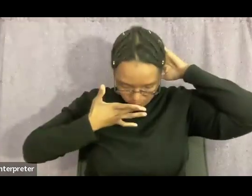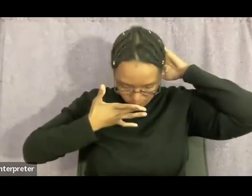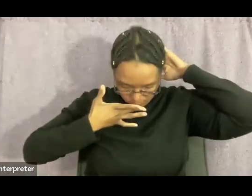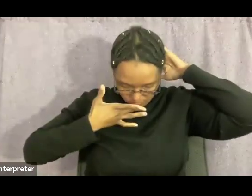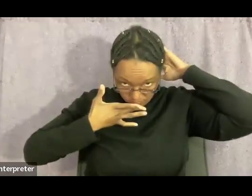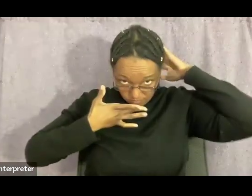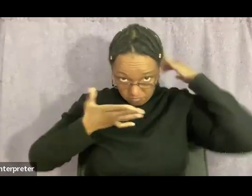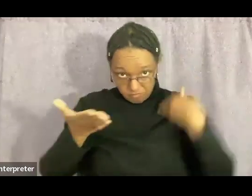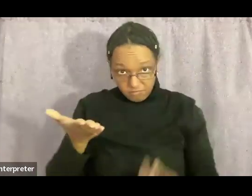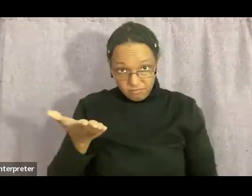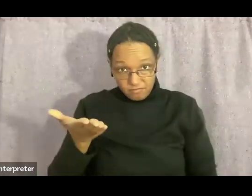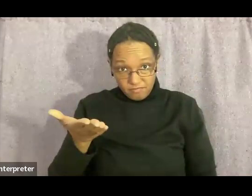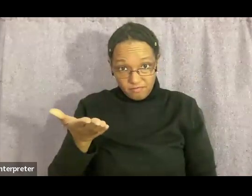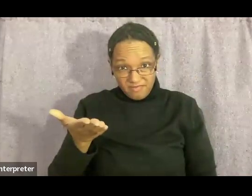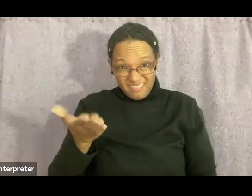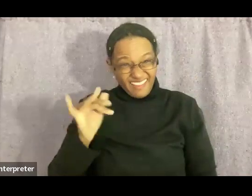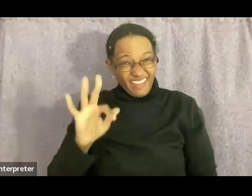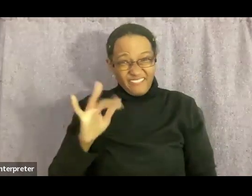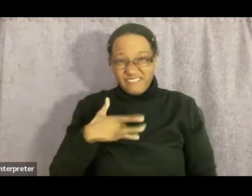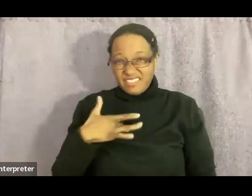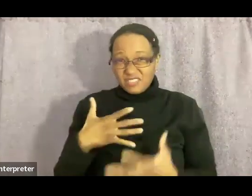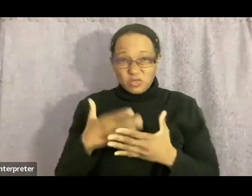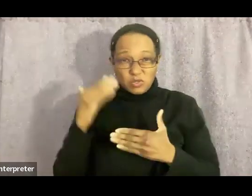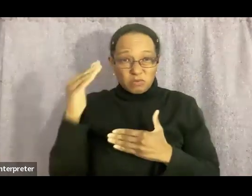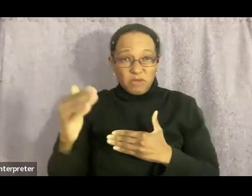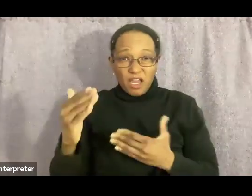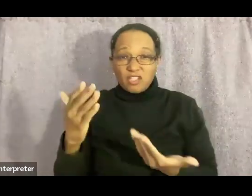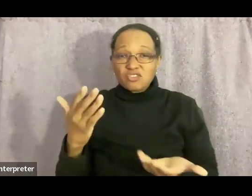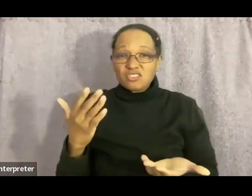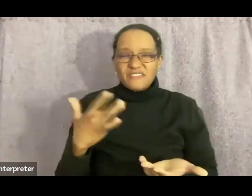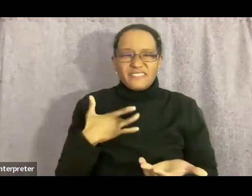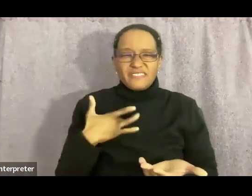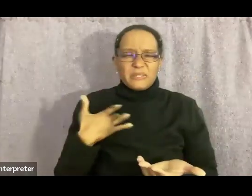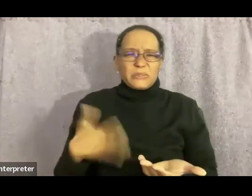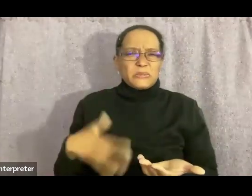But if that feels too active for you, and it feels more like an exercise than a stretch,